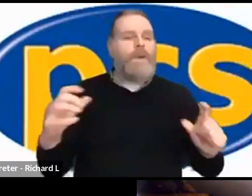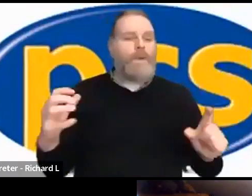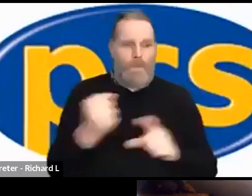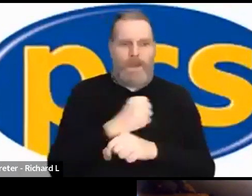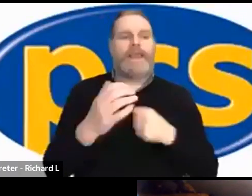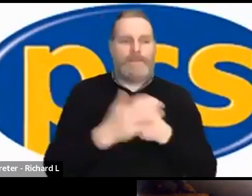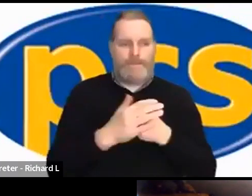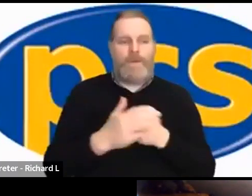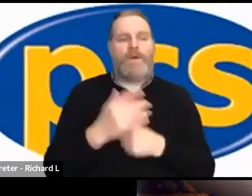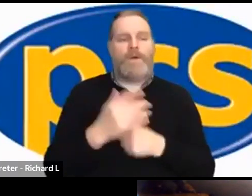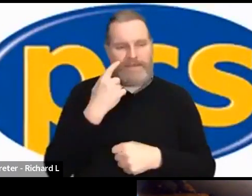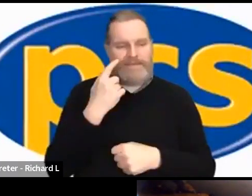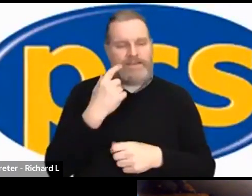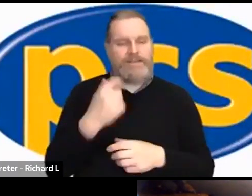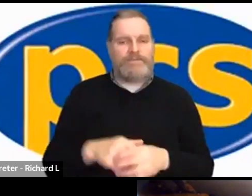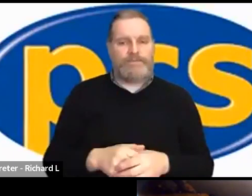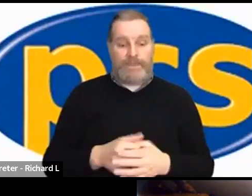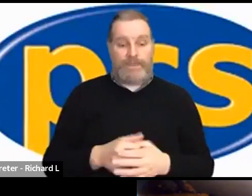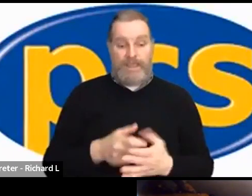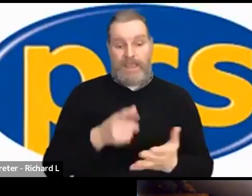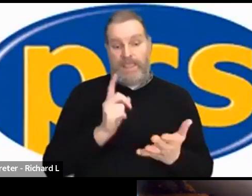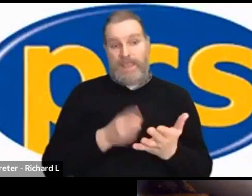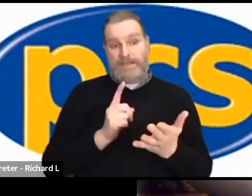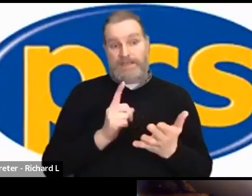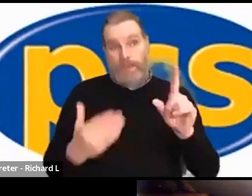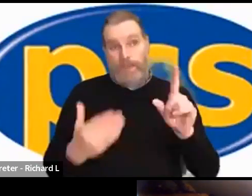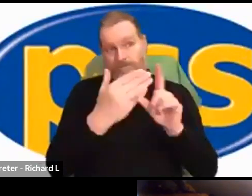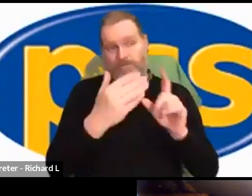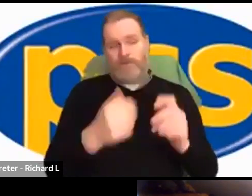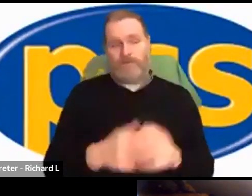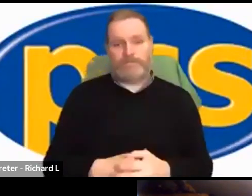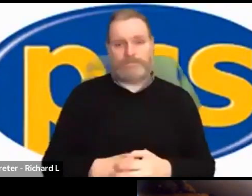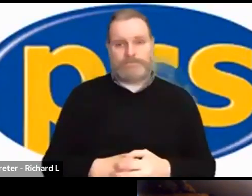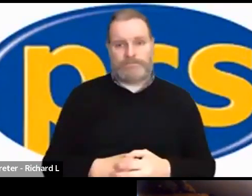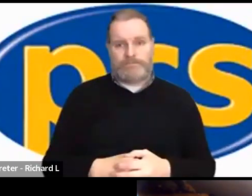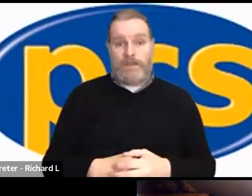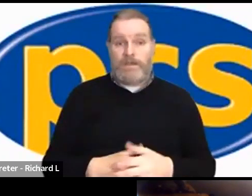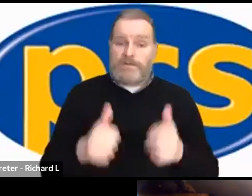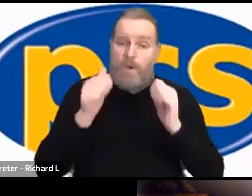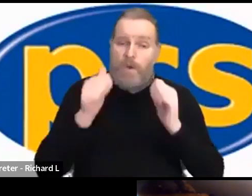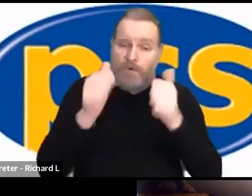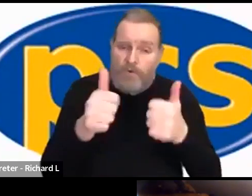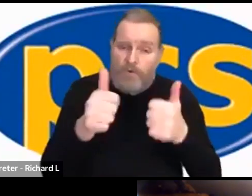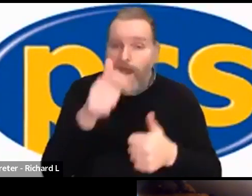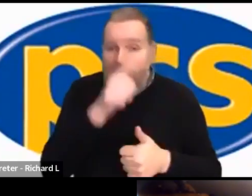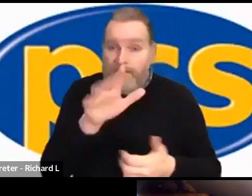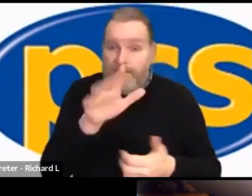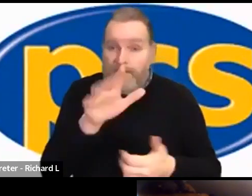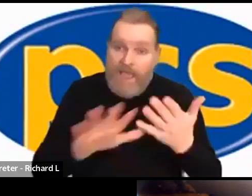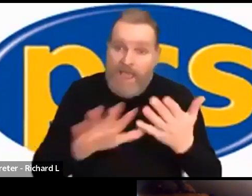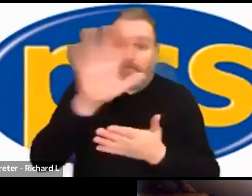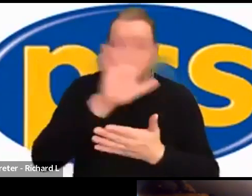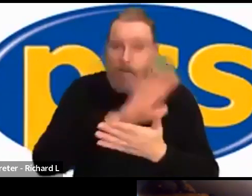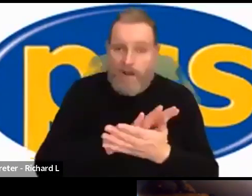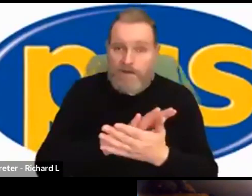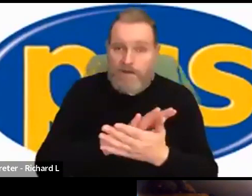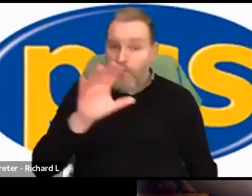gets the message across. It makes It makes winning more likely, and that is what we need need. So it's good luck to So it's good luck to everyone.